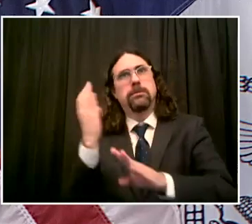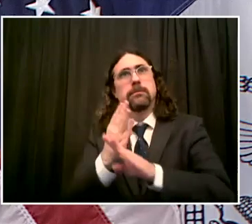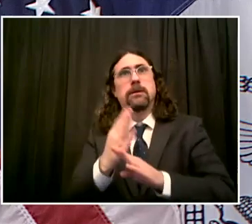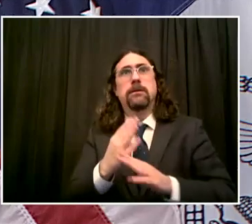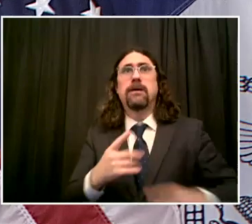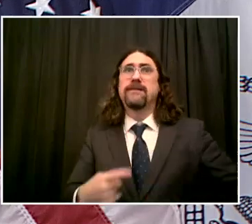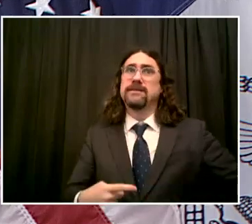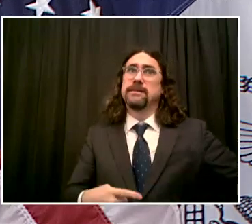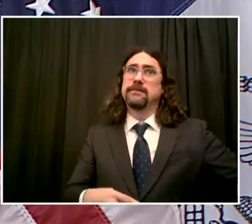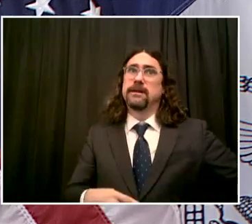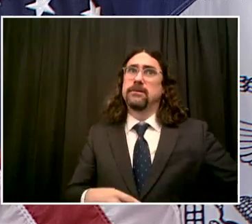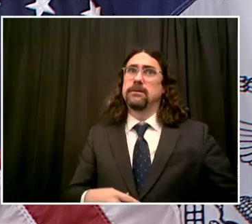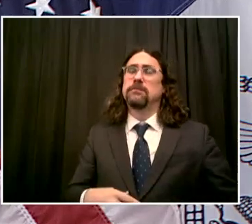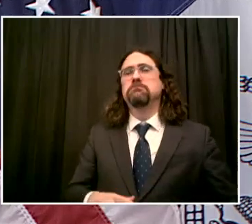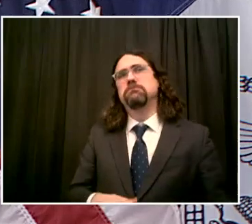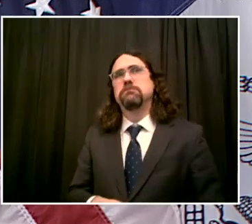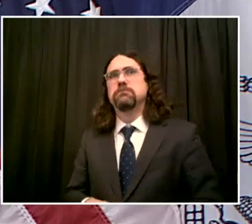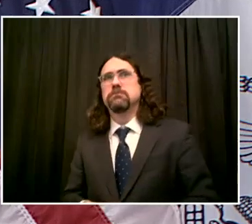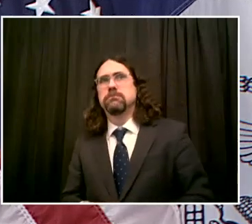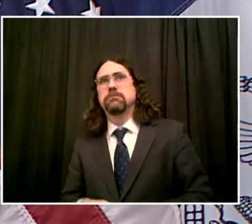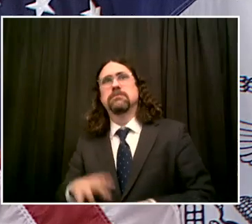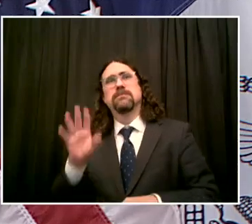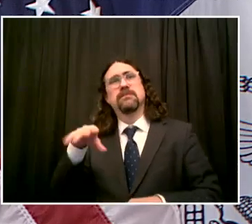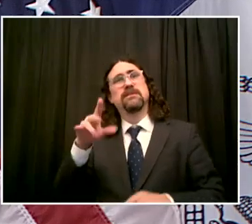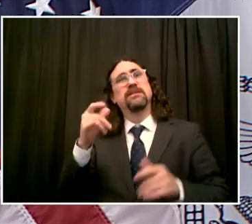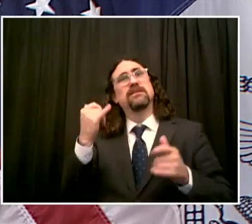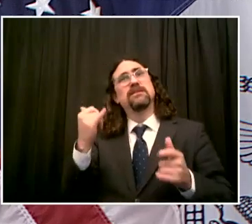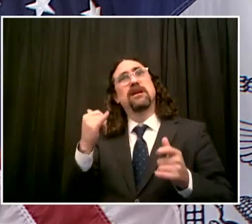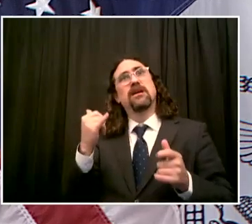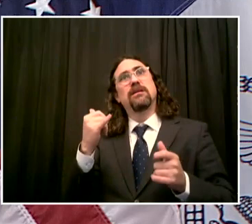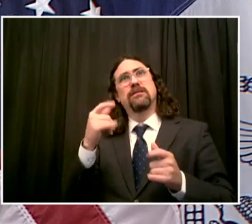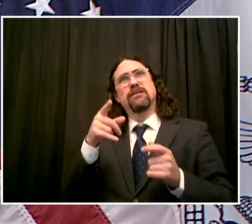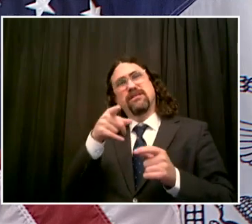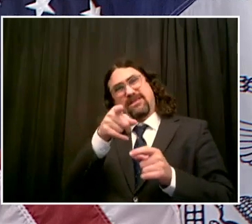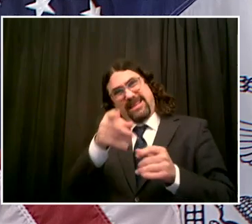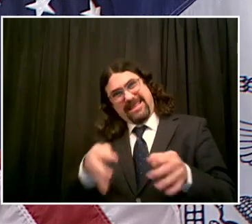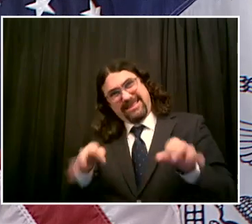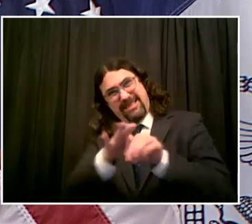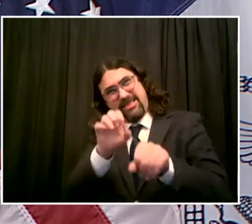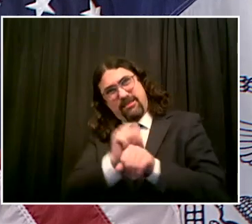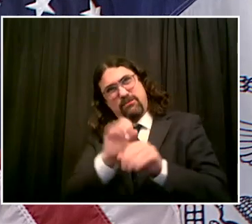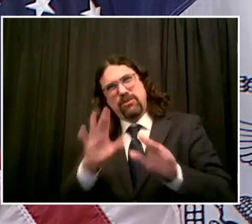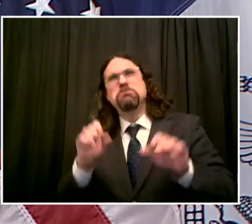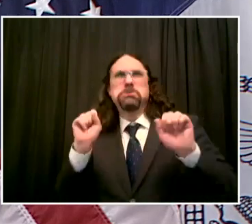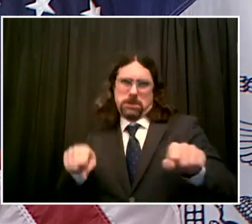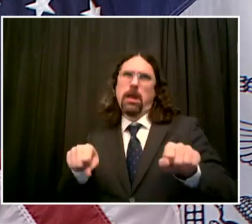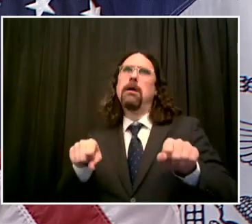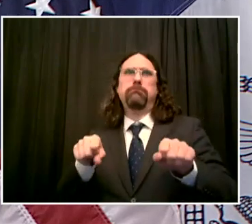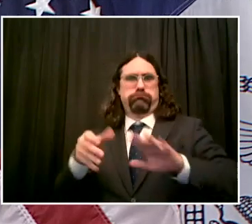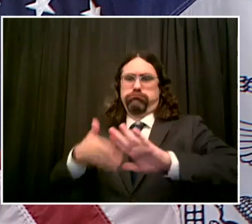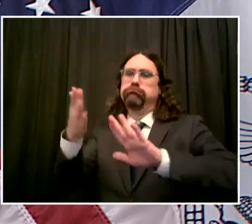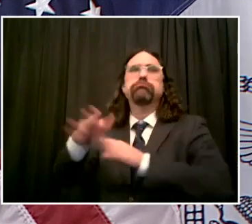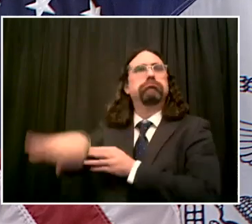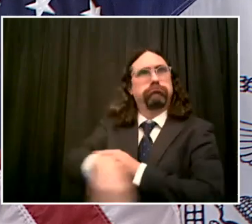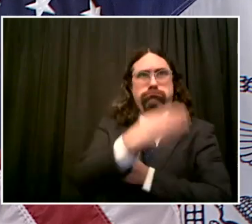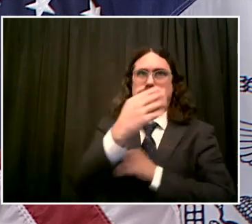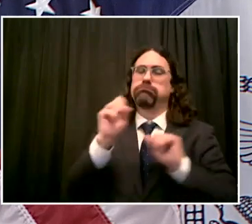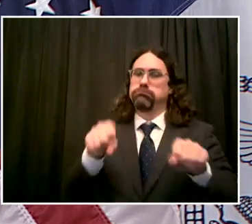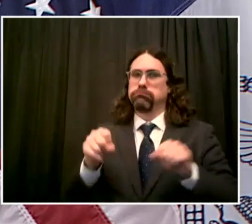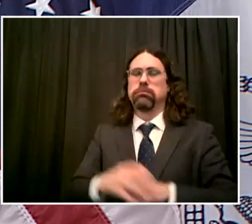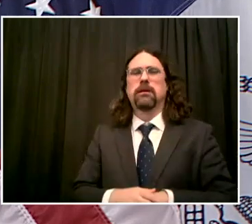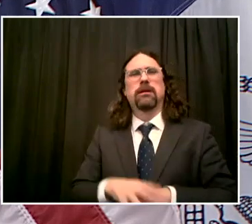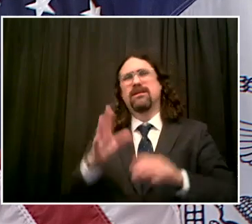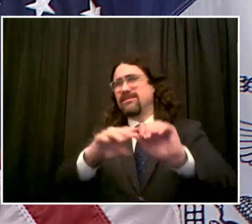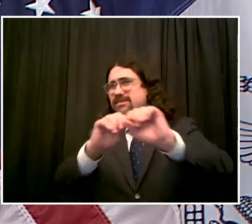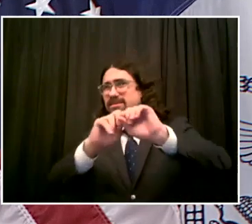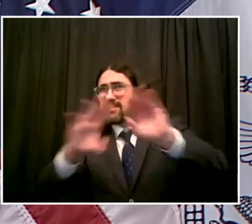WILL CONTINUE ON A DAY TO